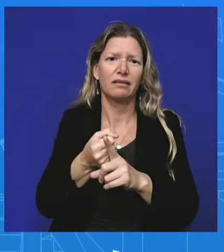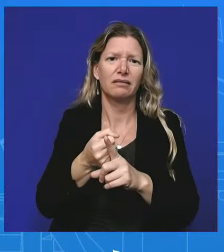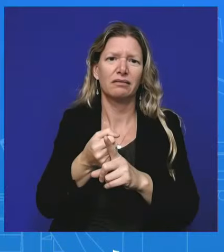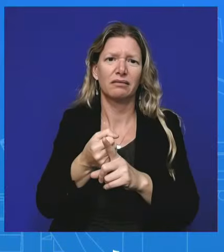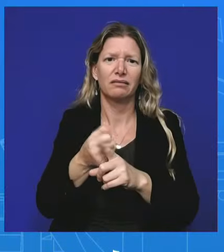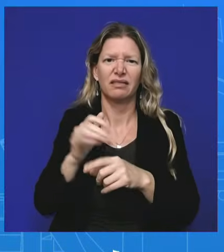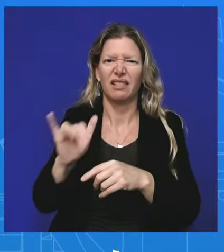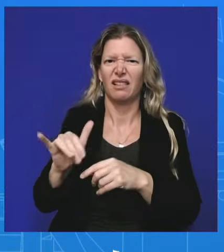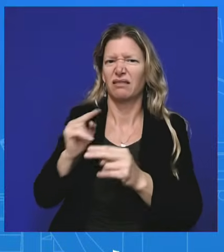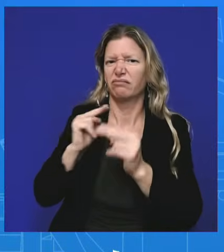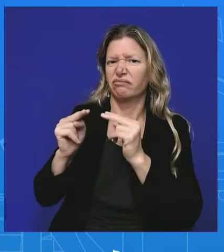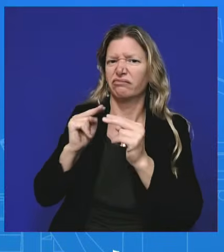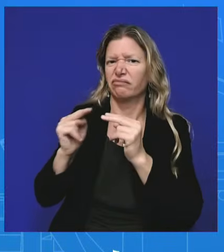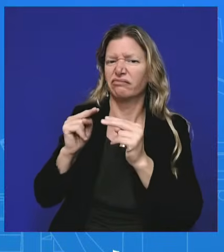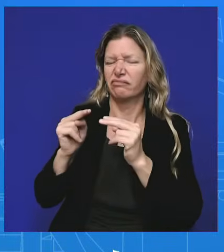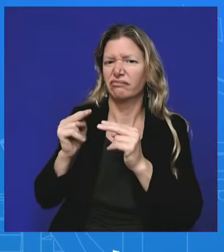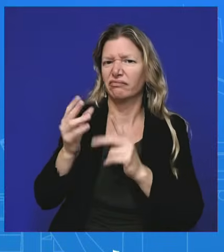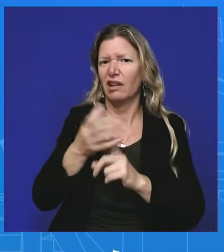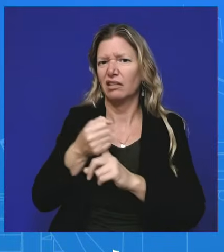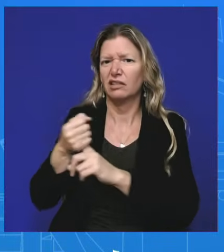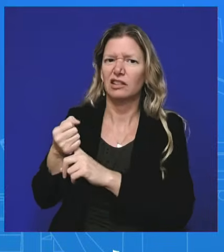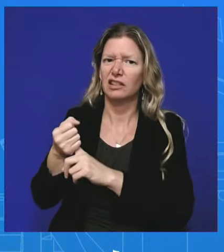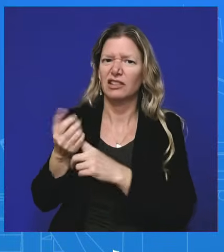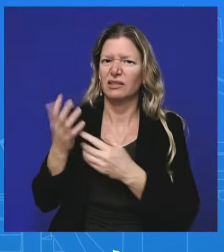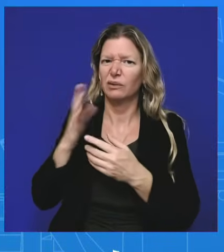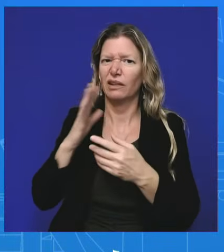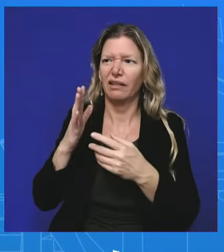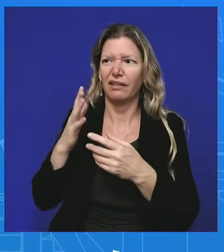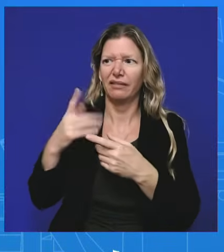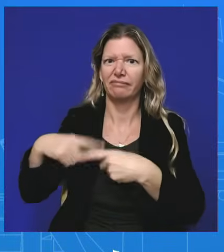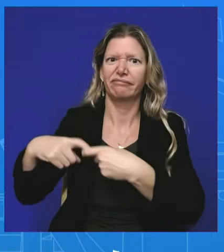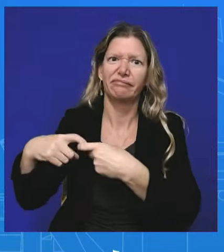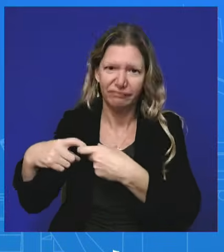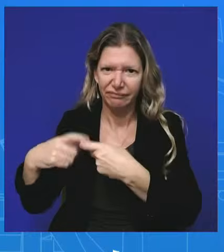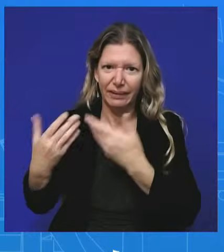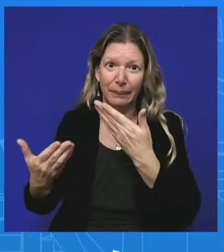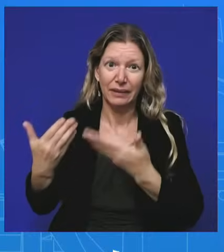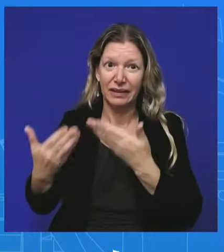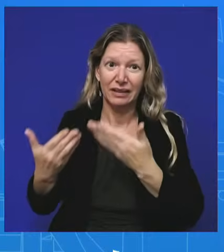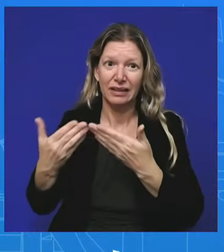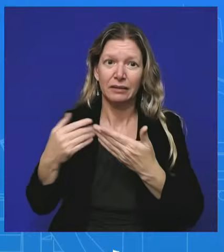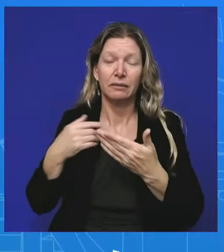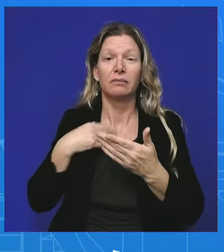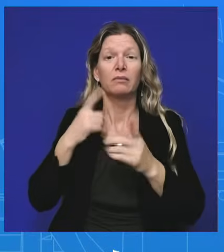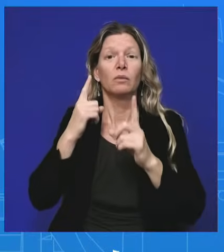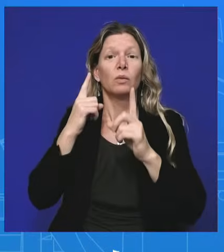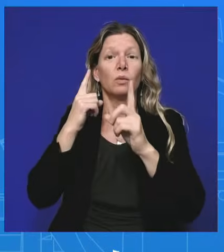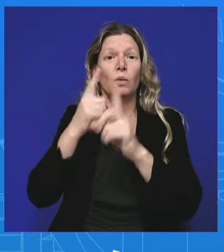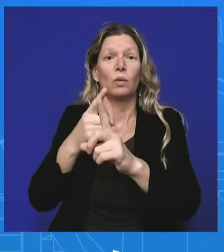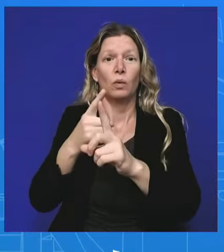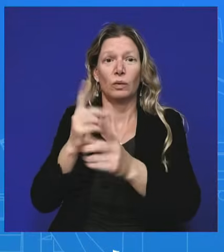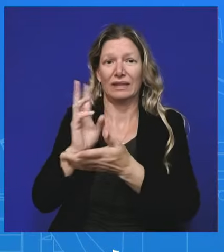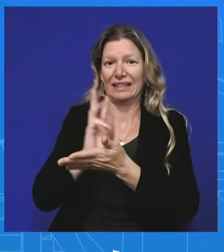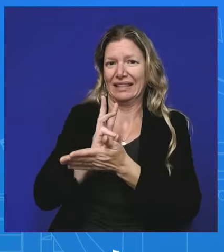so that we can get six weeks of a ceasefire that can maybe lead to something more enduring. The Press: And part of that ceasefire deal is the release of hostages.